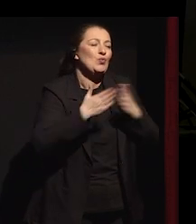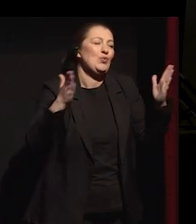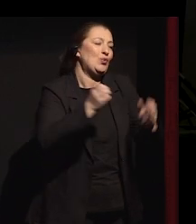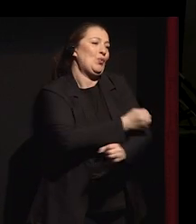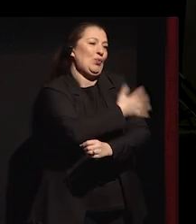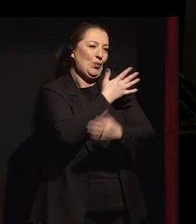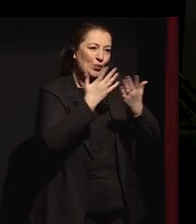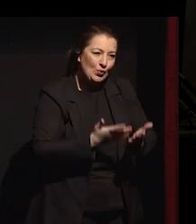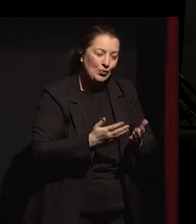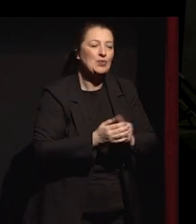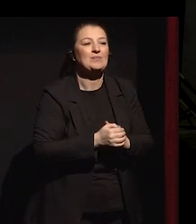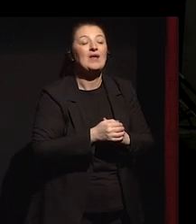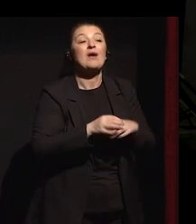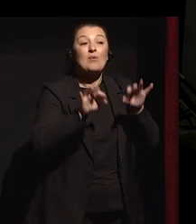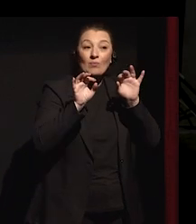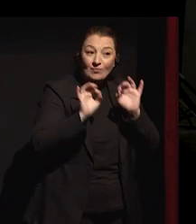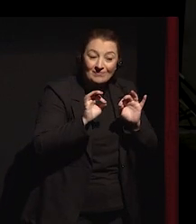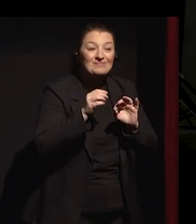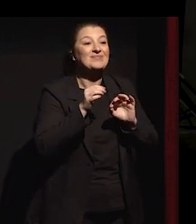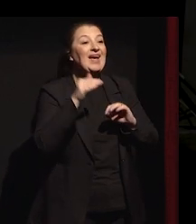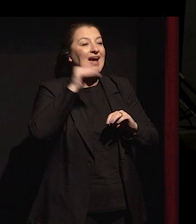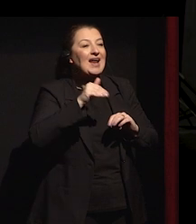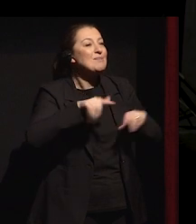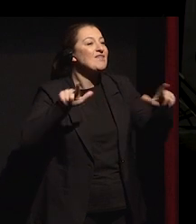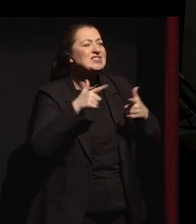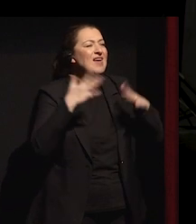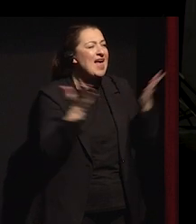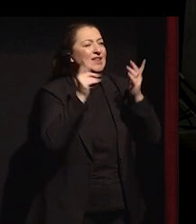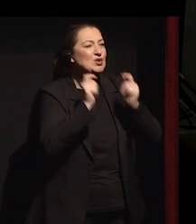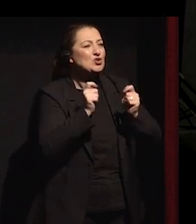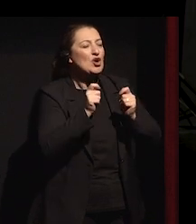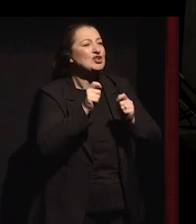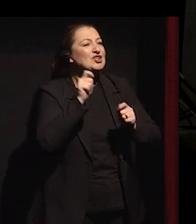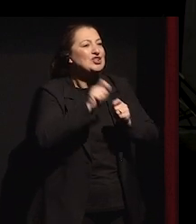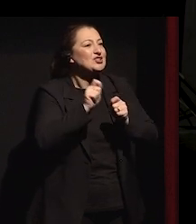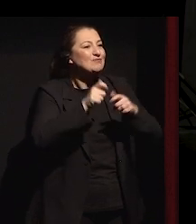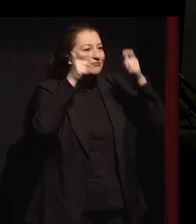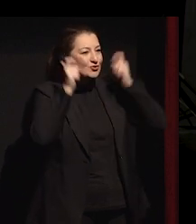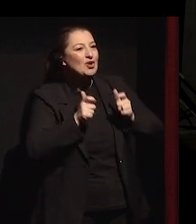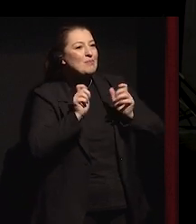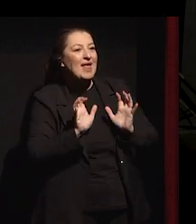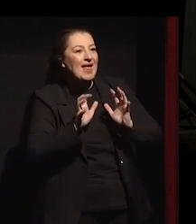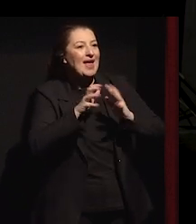And I want to mention also the team that has undertaken the most compelling task of the festival: